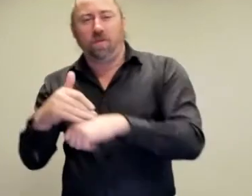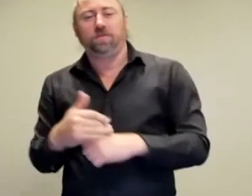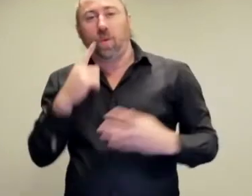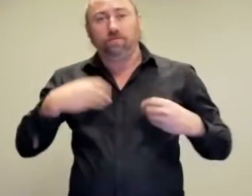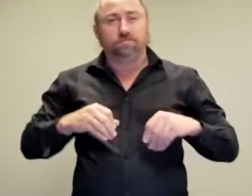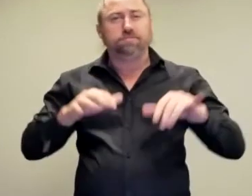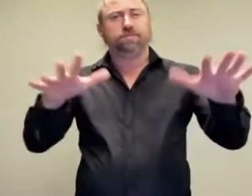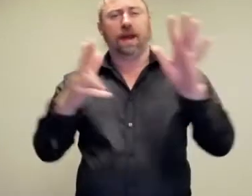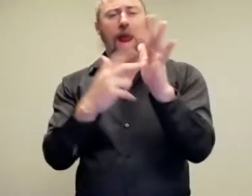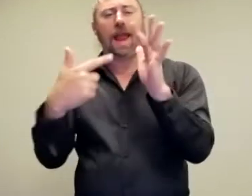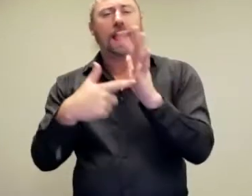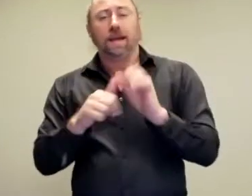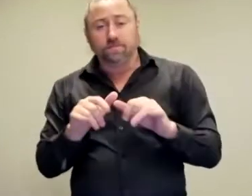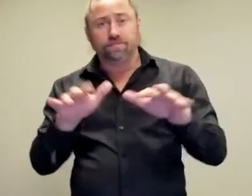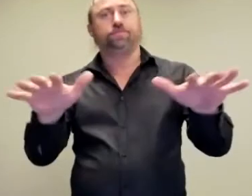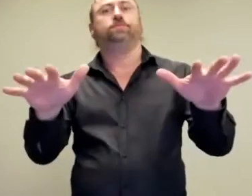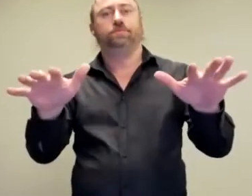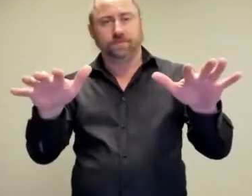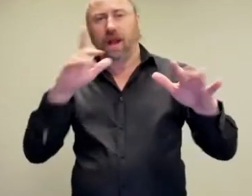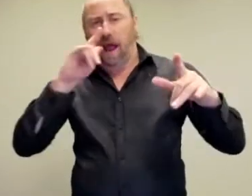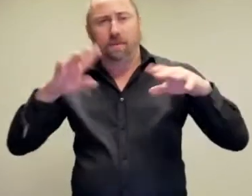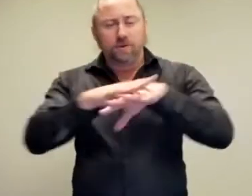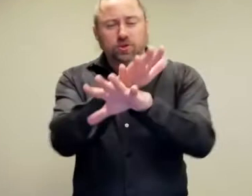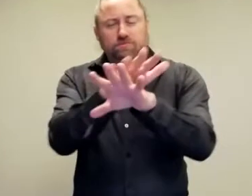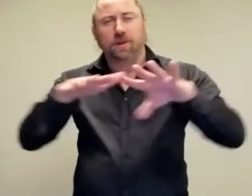we find moments to relate within a mesh work of interwoven